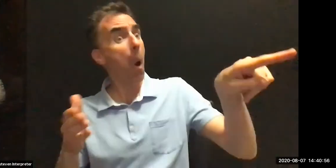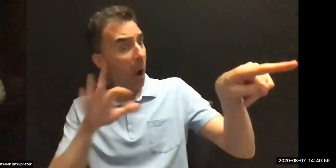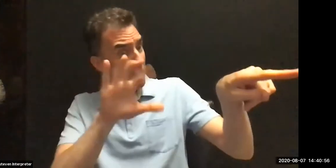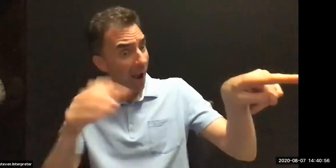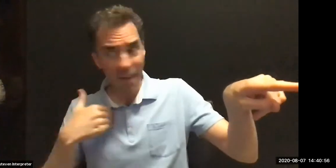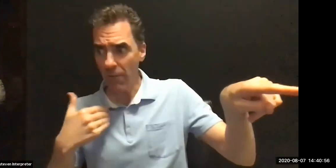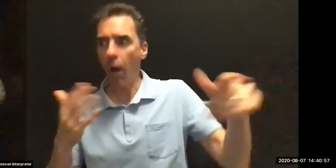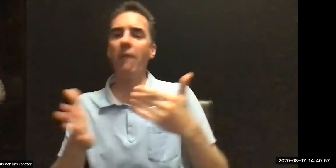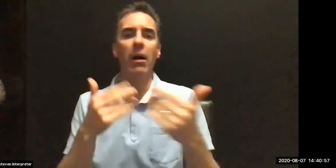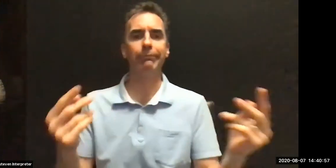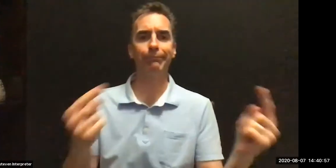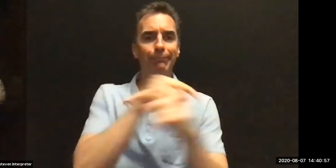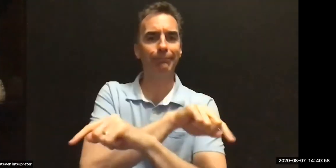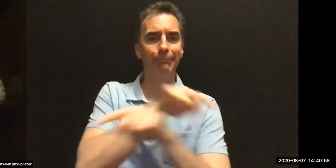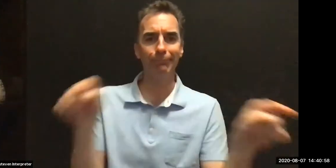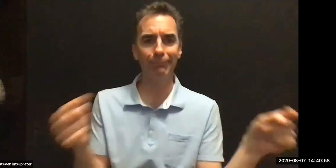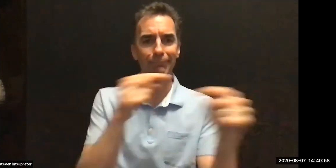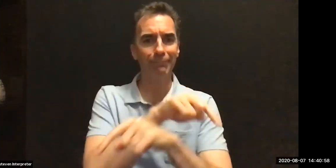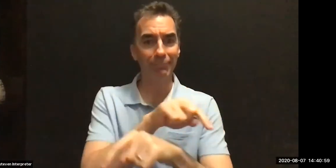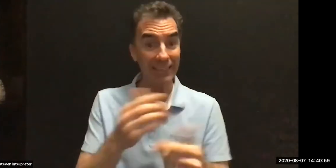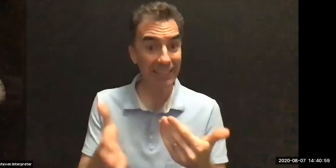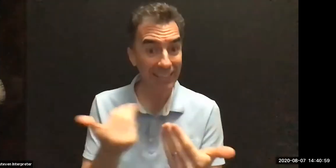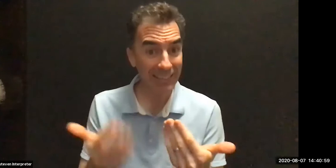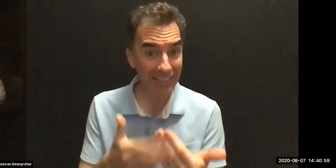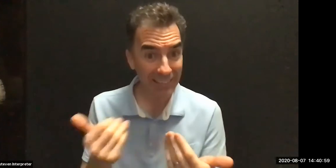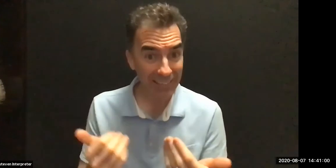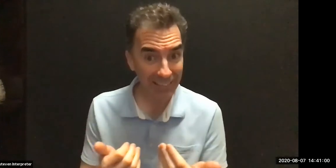Channelle Charest: Cross collaboration and also with our buildings we have technical